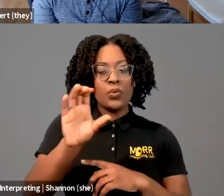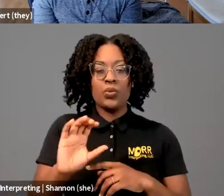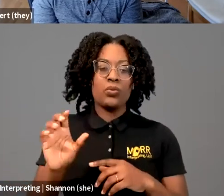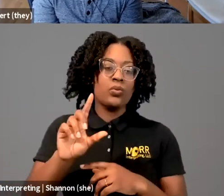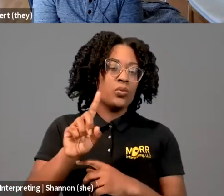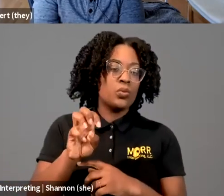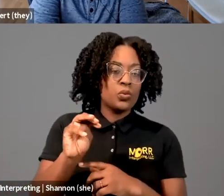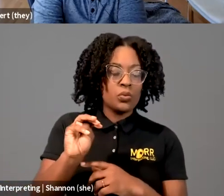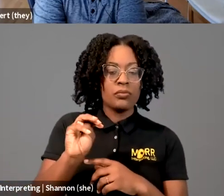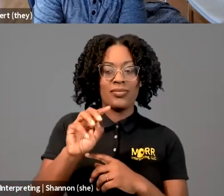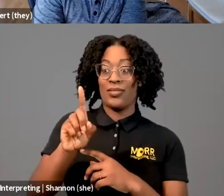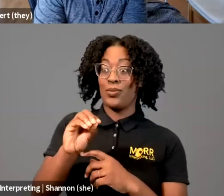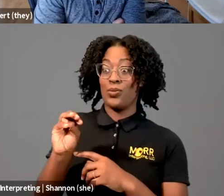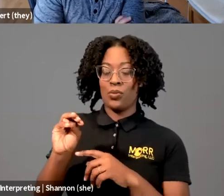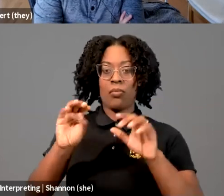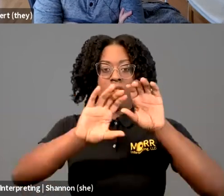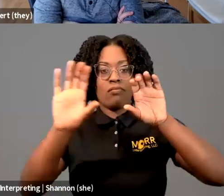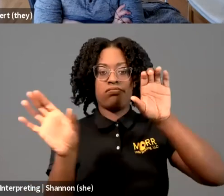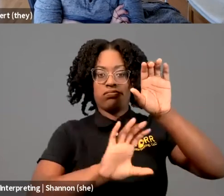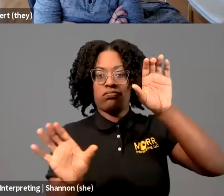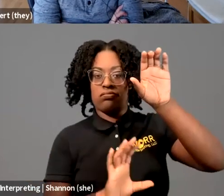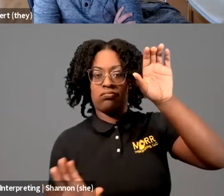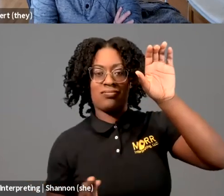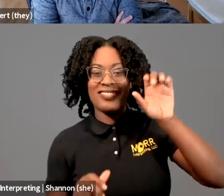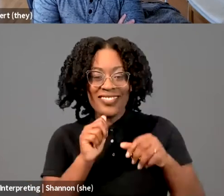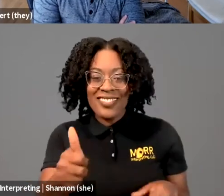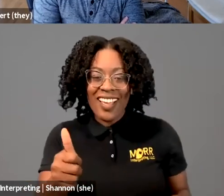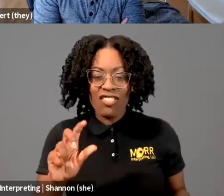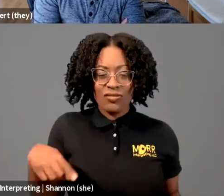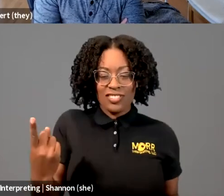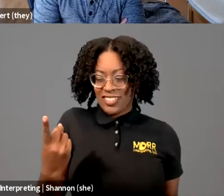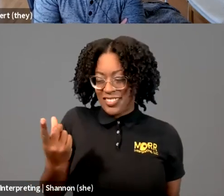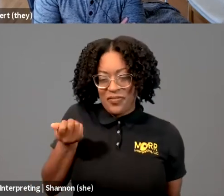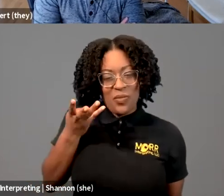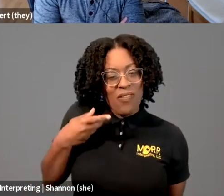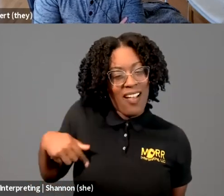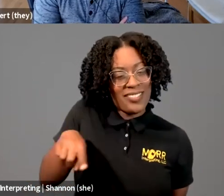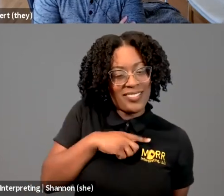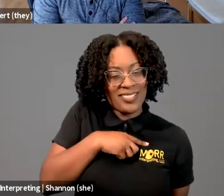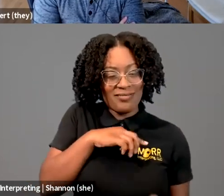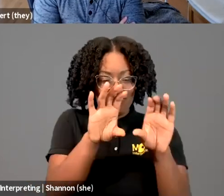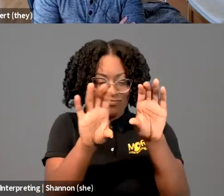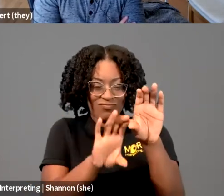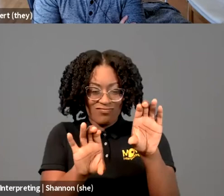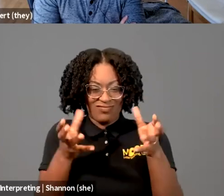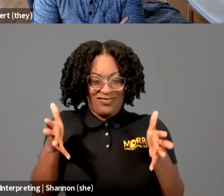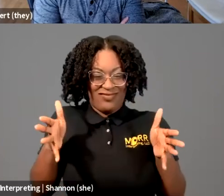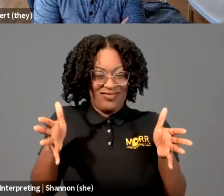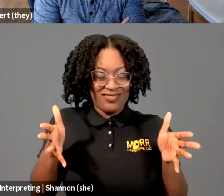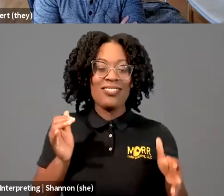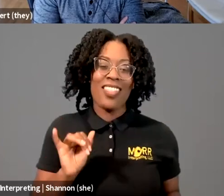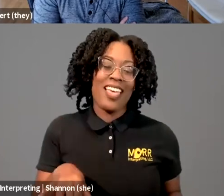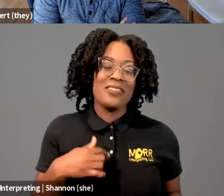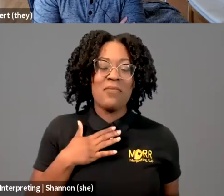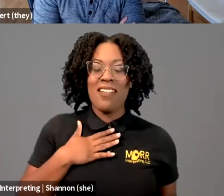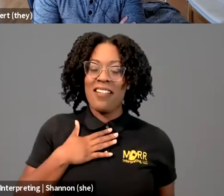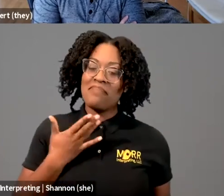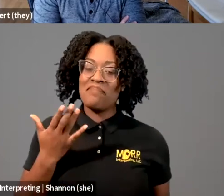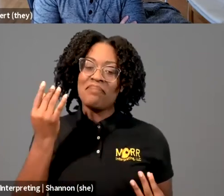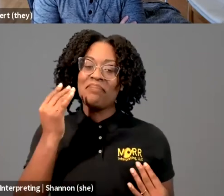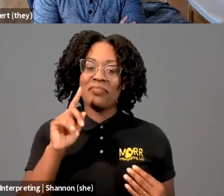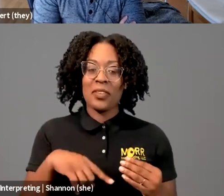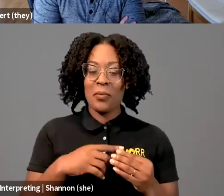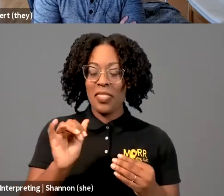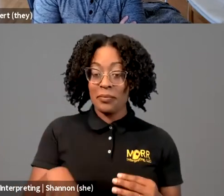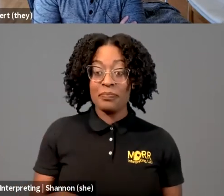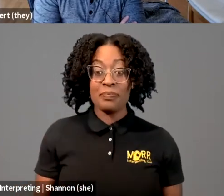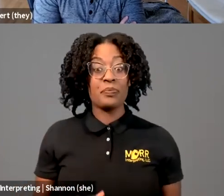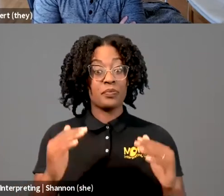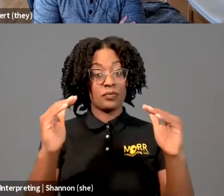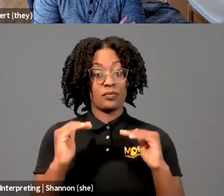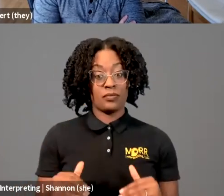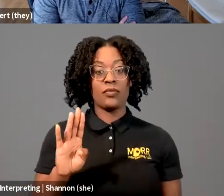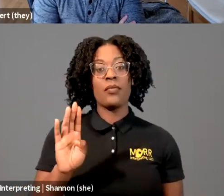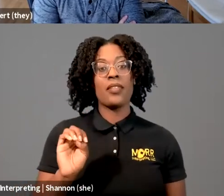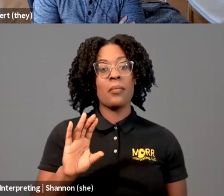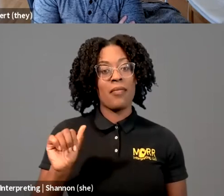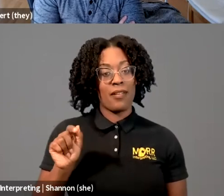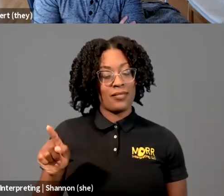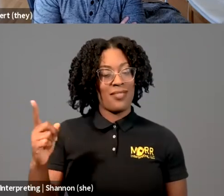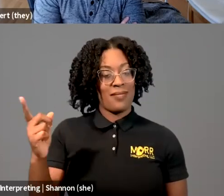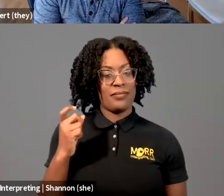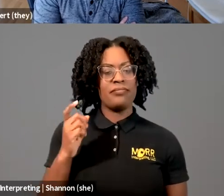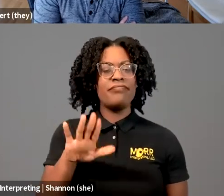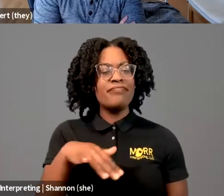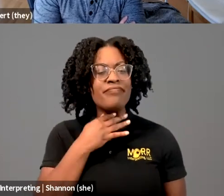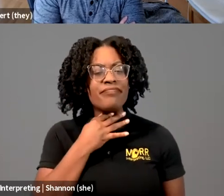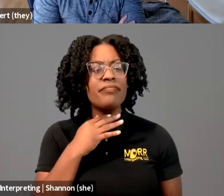especially as things went remote in the spring for lots of students, oh, great, this is one more 30-person Zoom room, you know, Zoom University School of Law. Yeah. So I guess that's my reflection on the question. Becca asked, so how do you think some of the special such unique experiences from IfRFA might scale or be incorporated into other teaching or working environments slash forums?